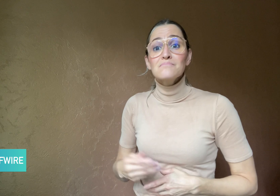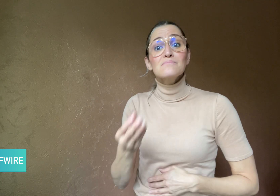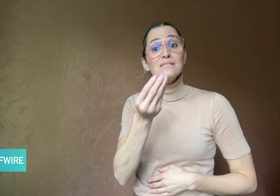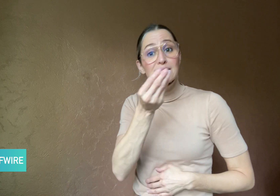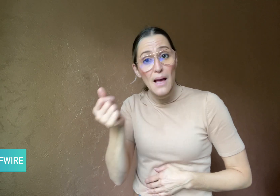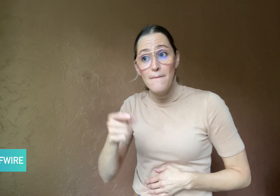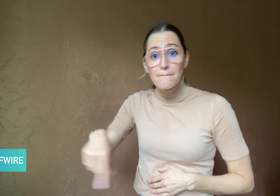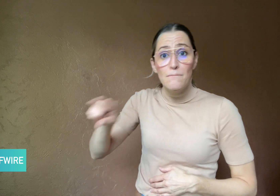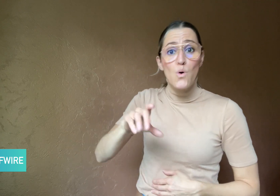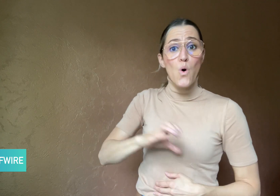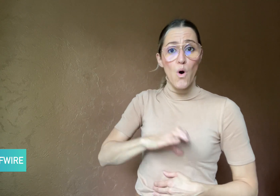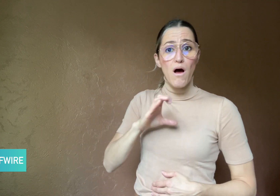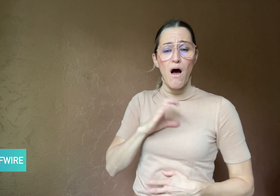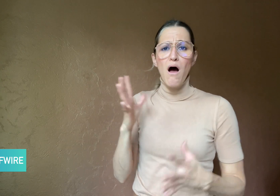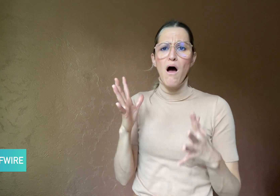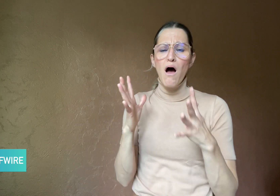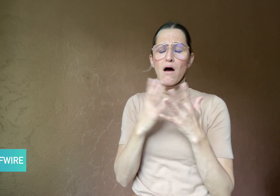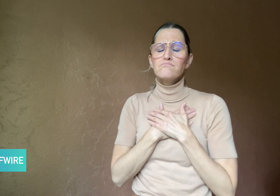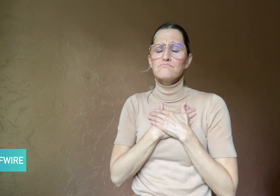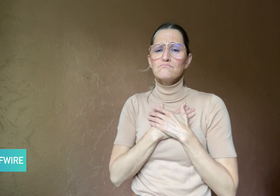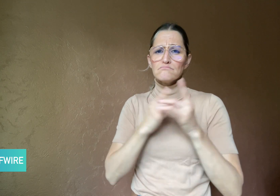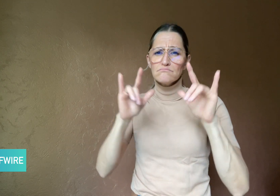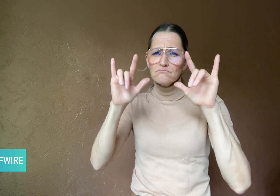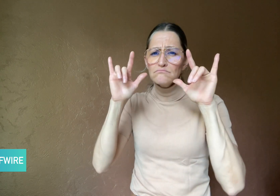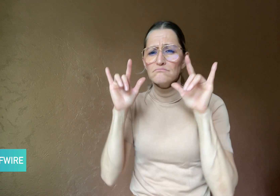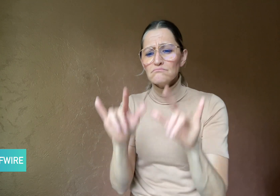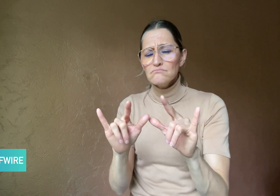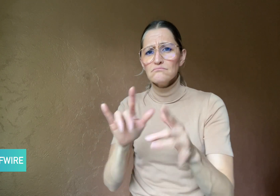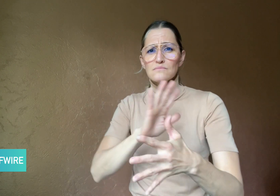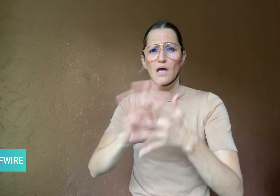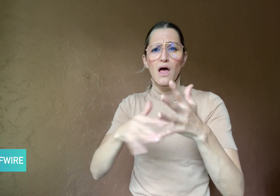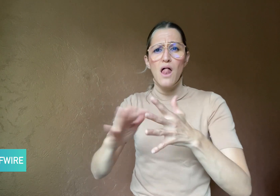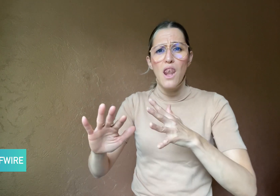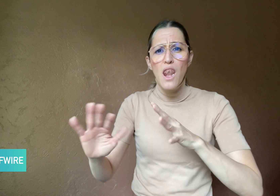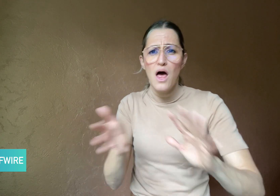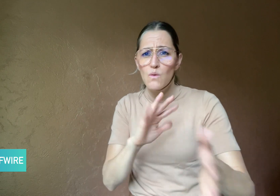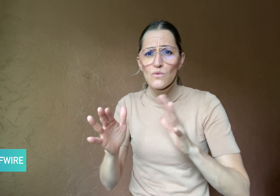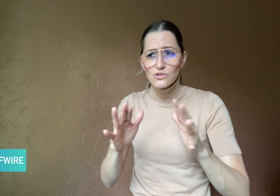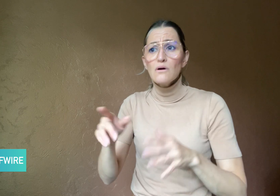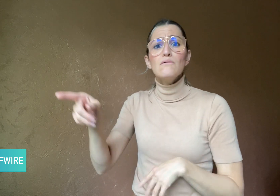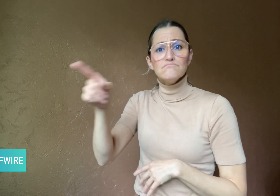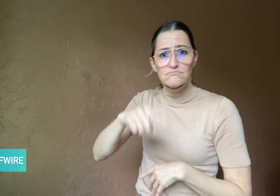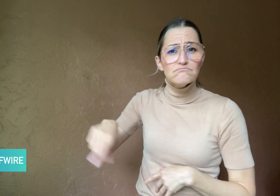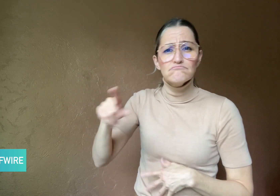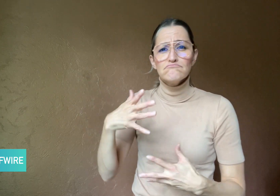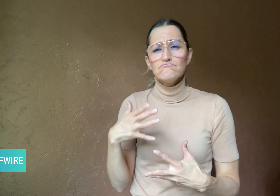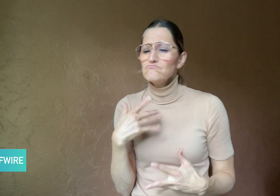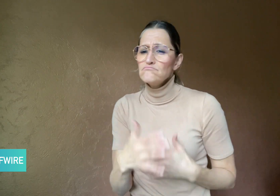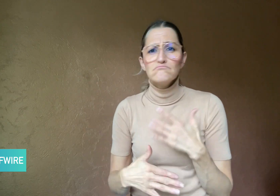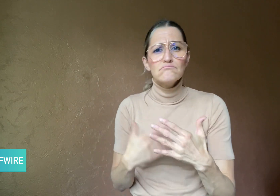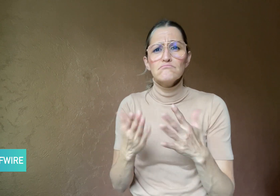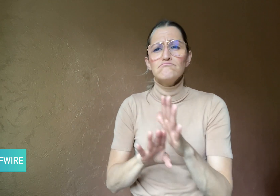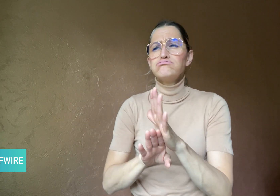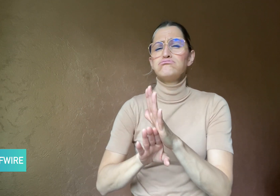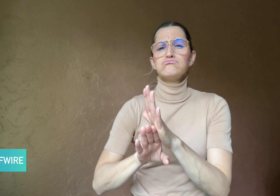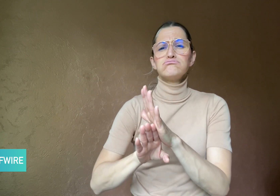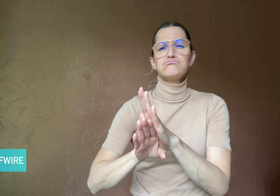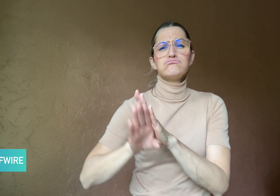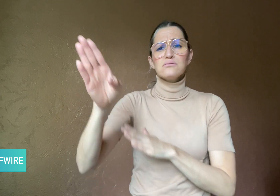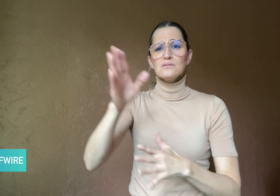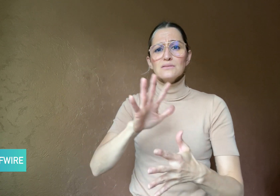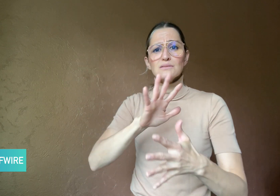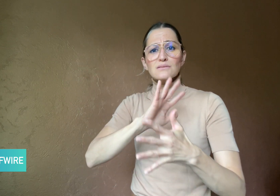to enjoy. Some embrace sign language and become successful